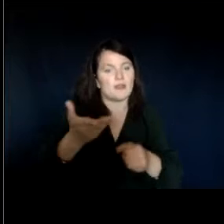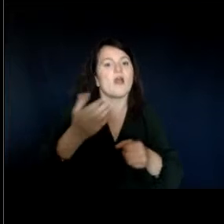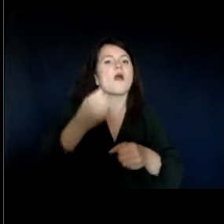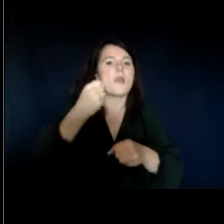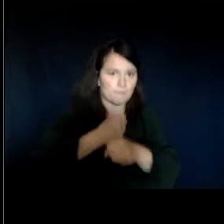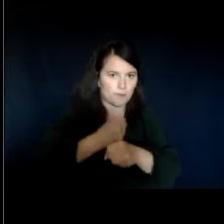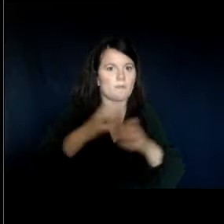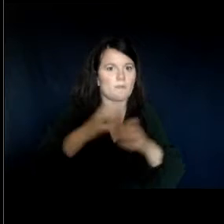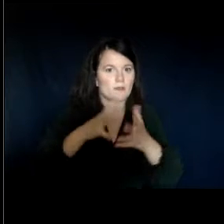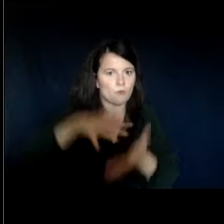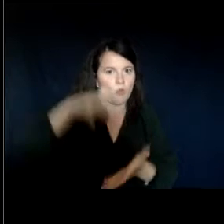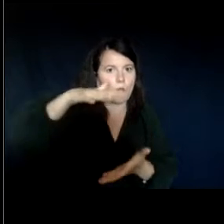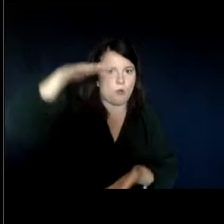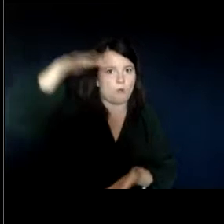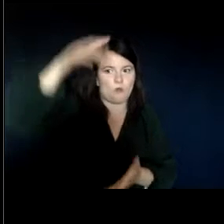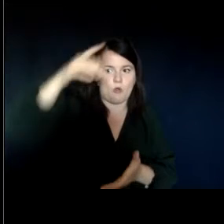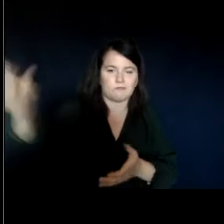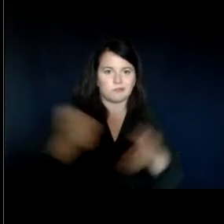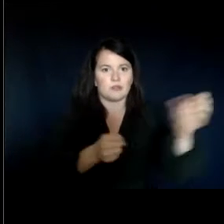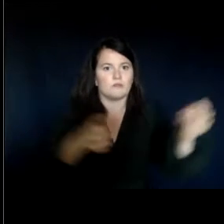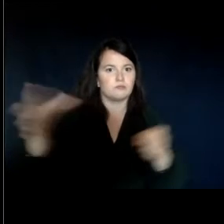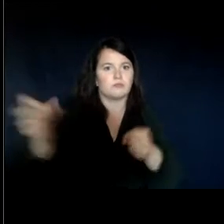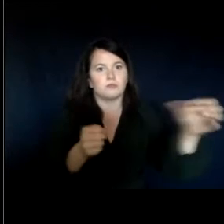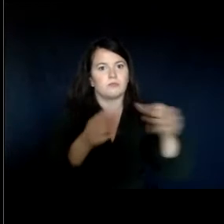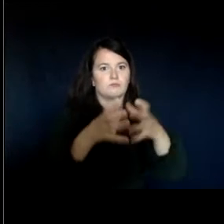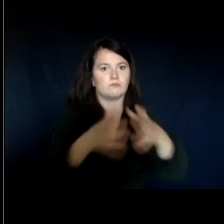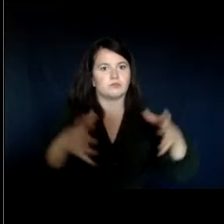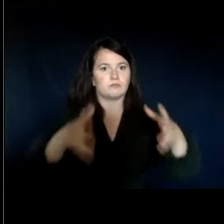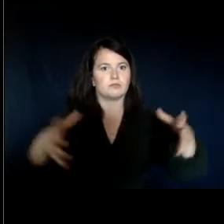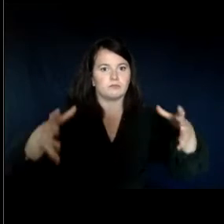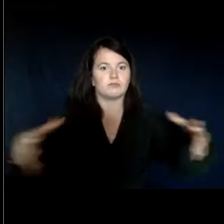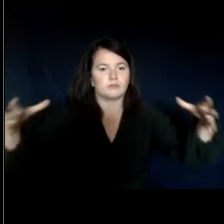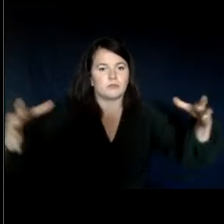Now, there will be particular focus on social inclusion